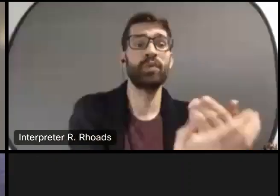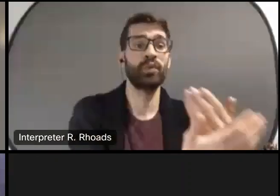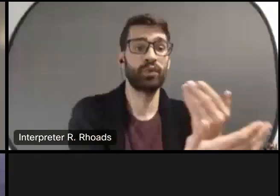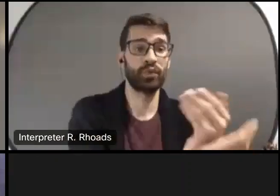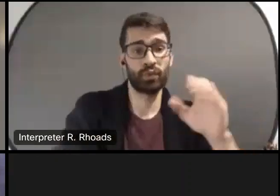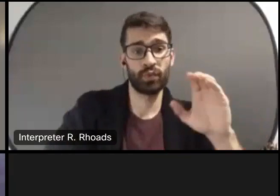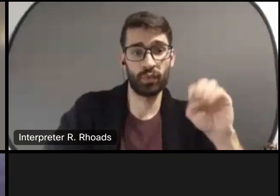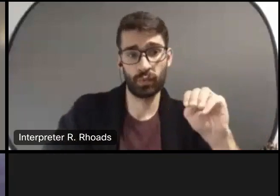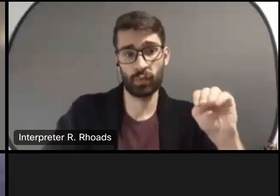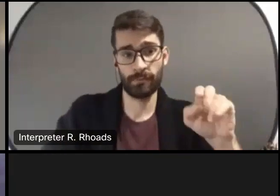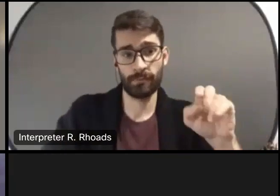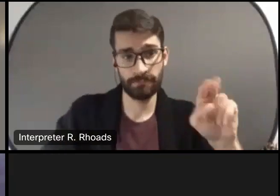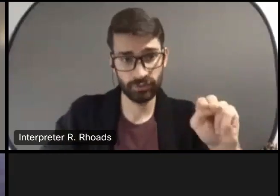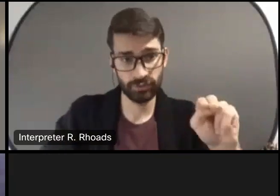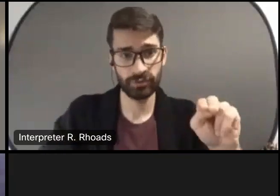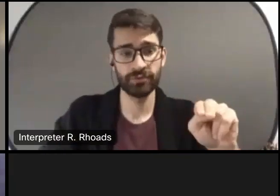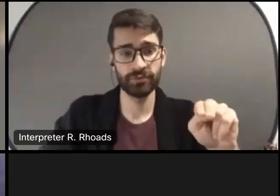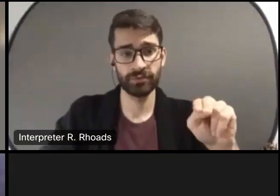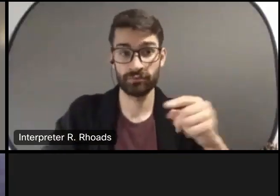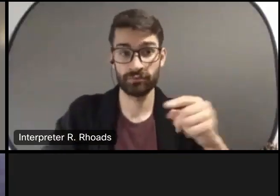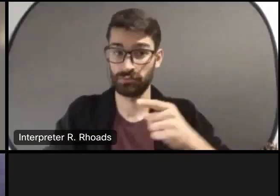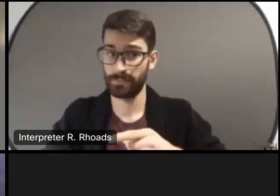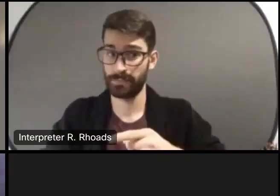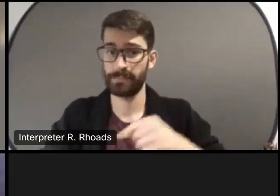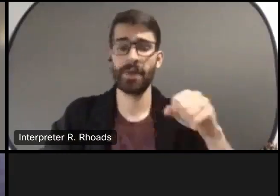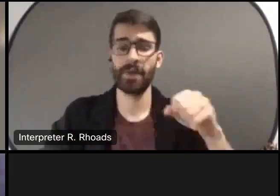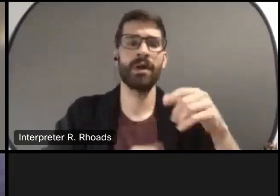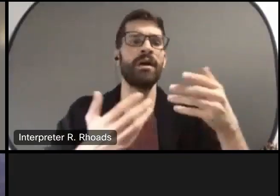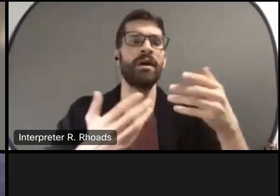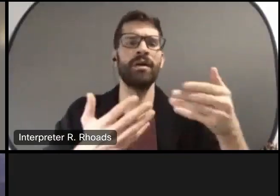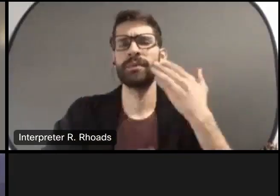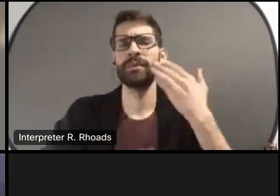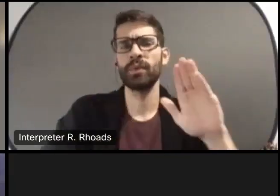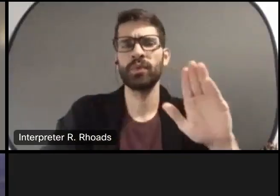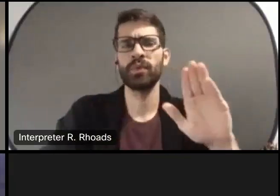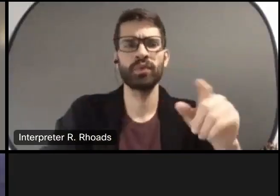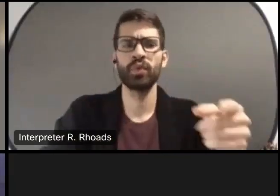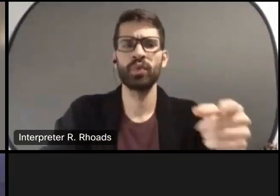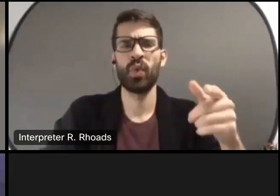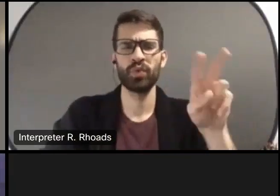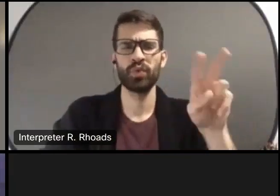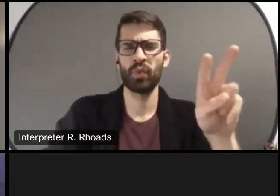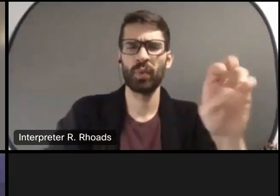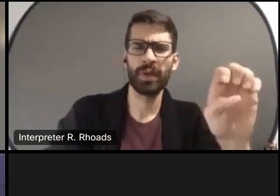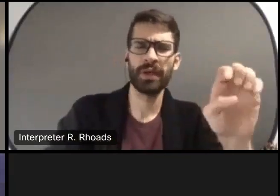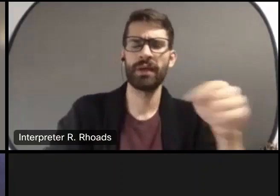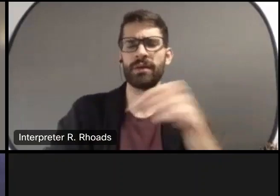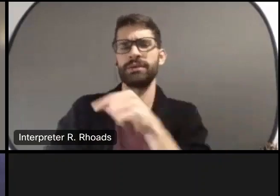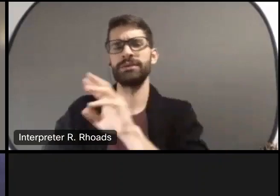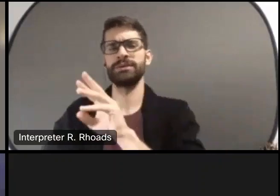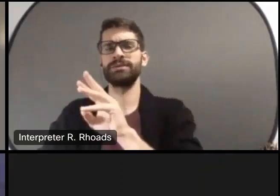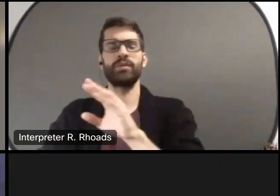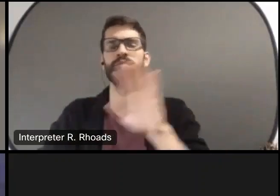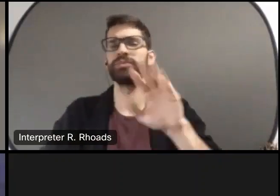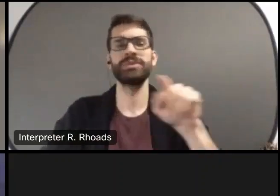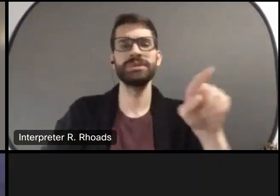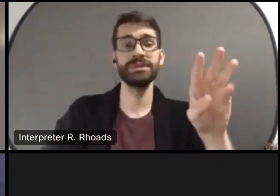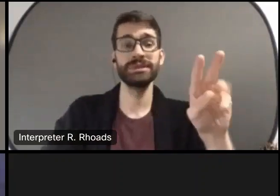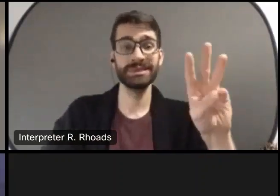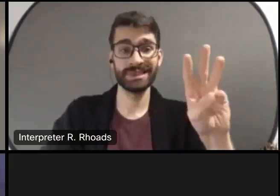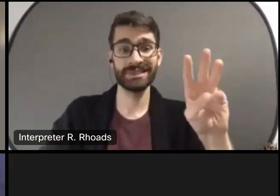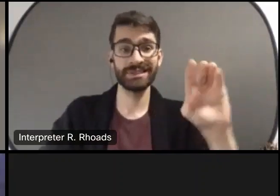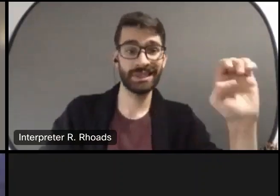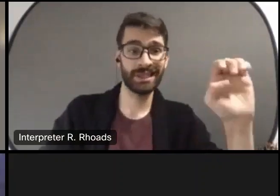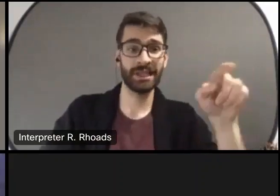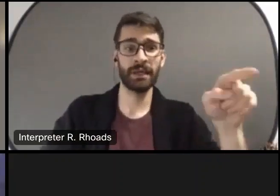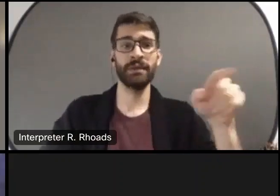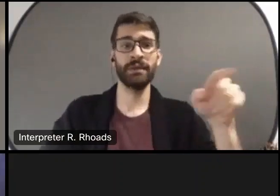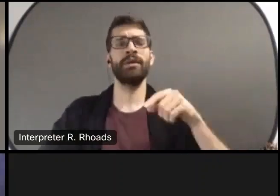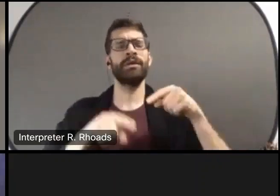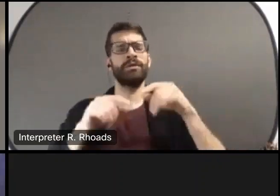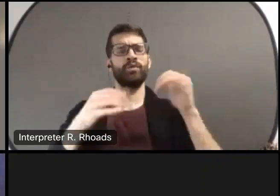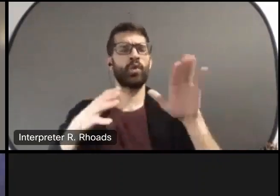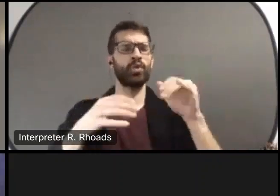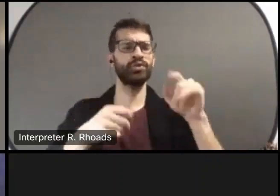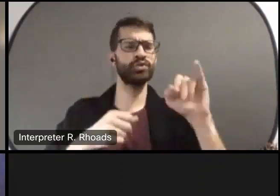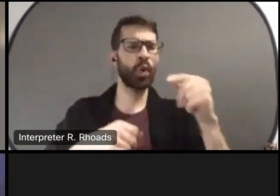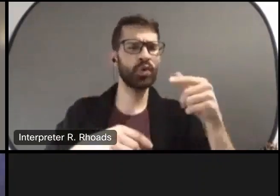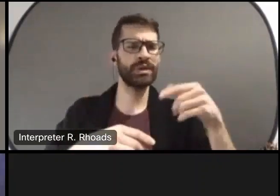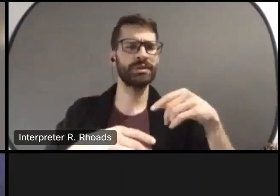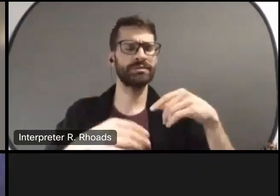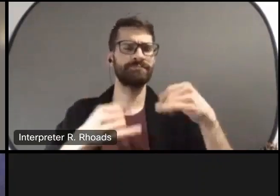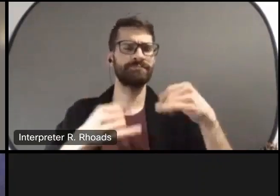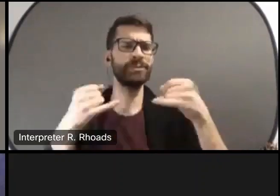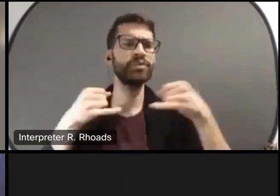right? So if, I don't know you're into 2E, a 6E if you had a zoning issue on an address, say 100 Main